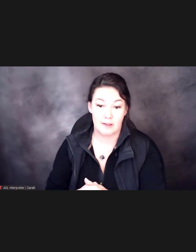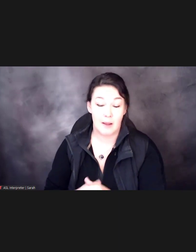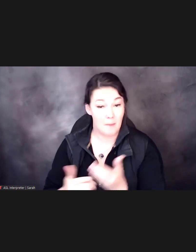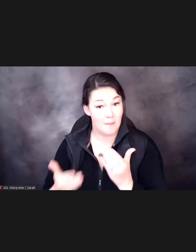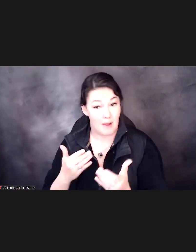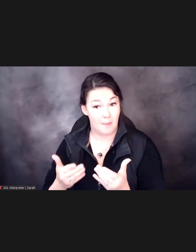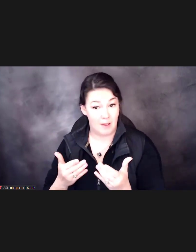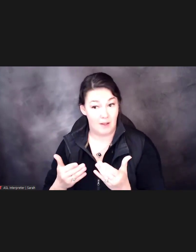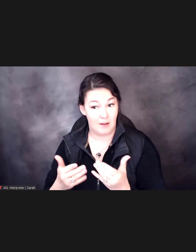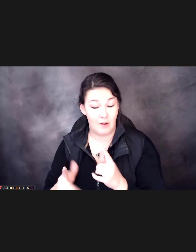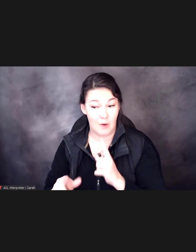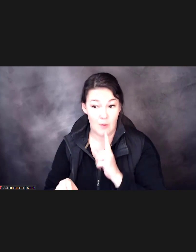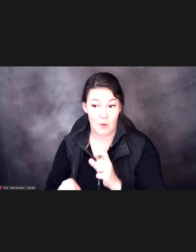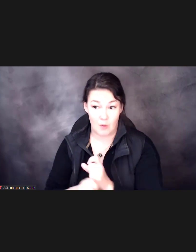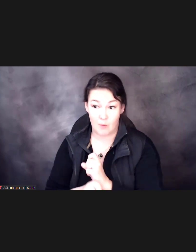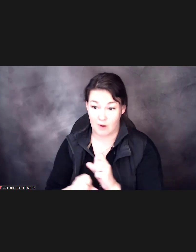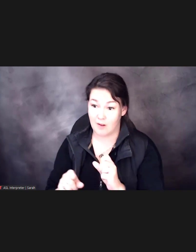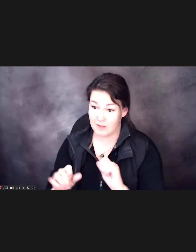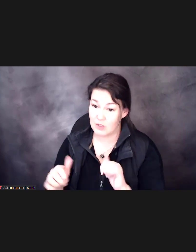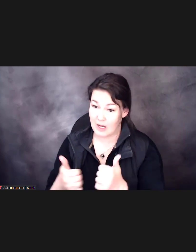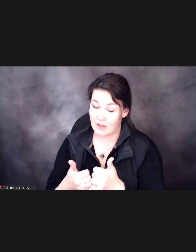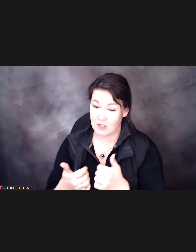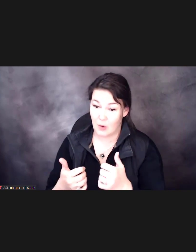There should be and, again, there may be rural challenges with this